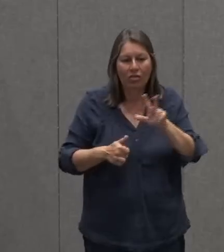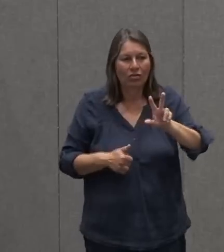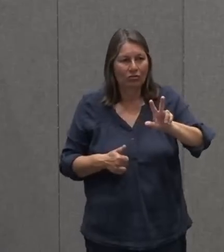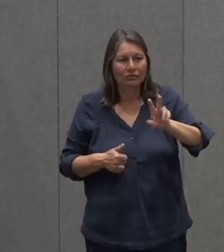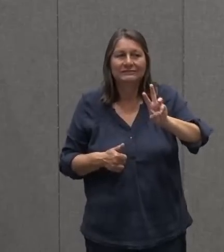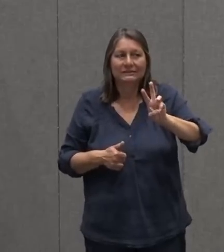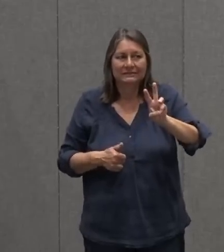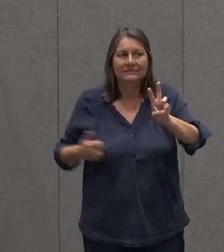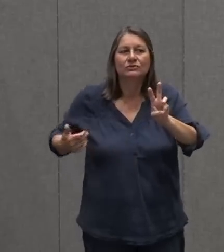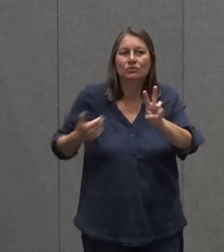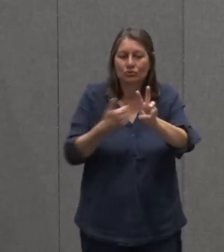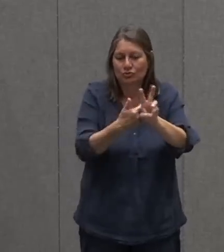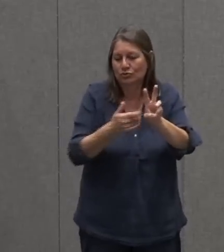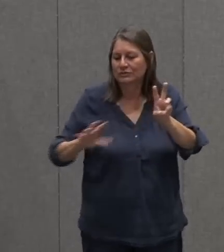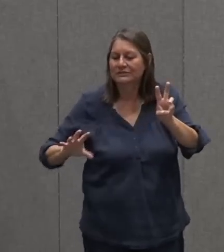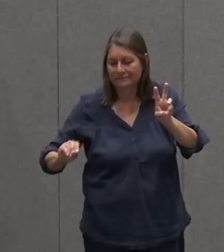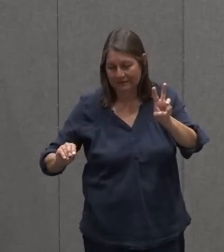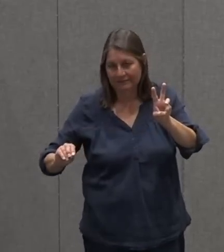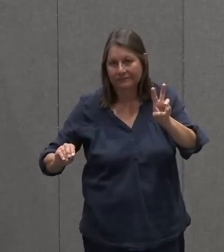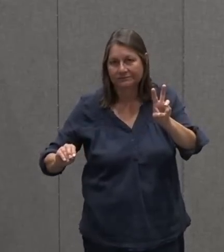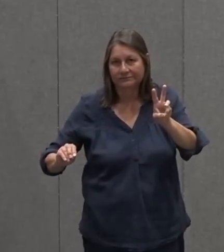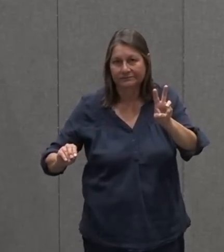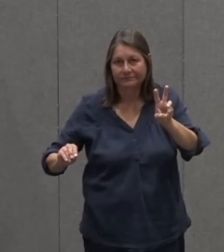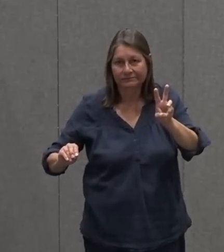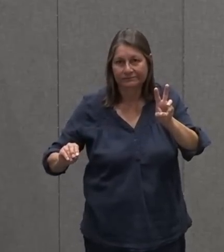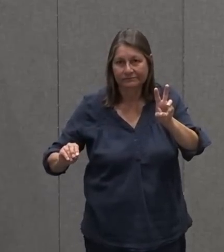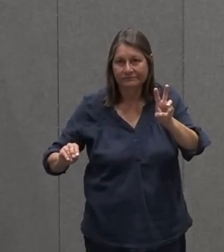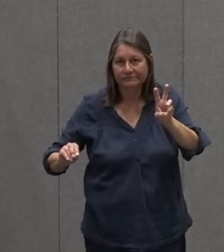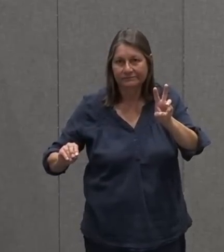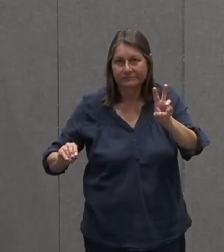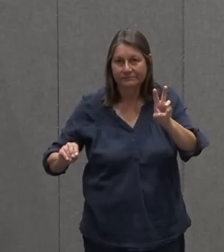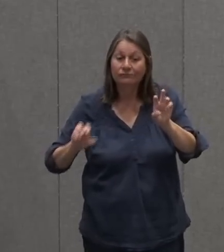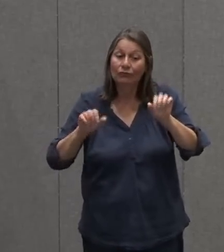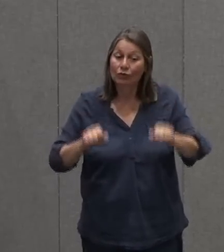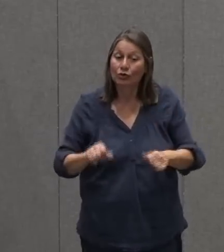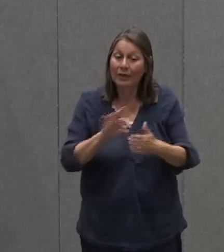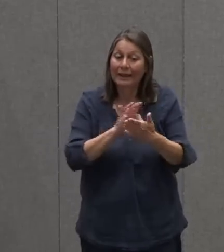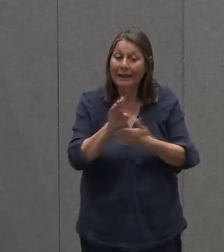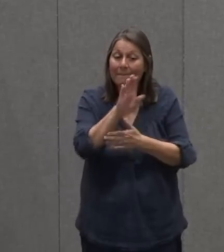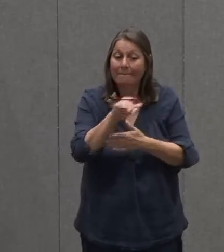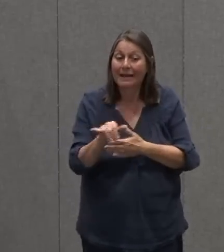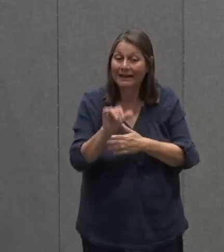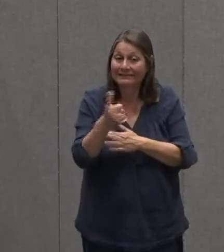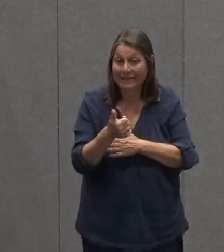than we would starting from 36. Remember we can count by 10 and drop down.